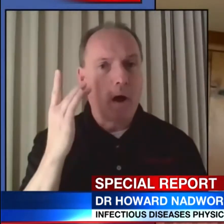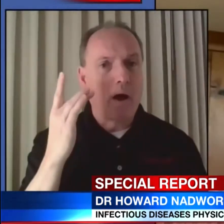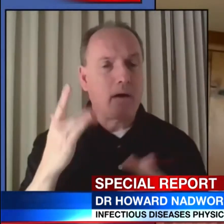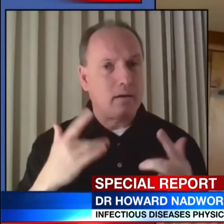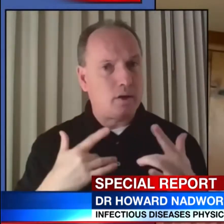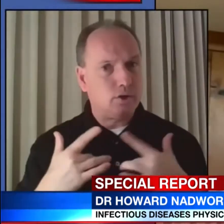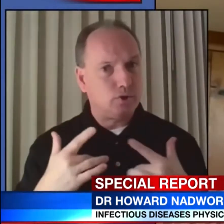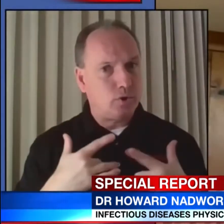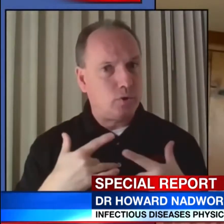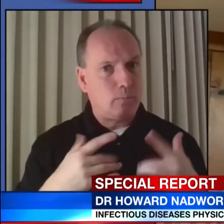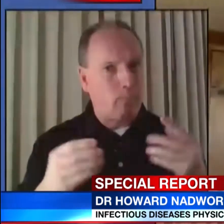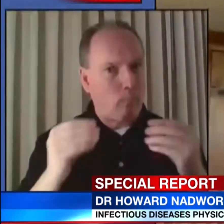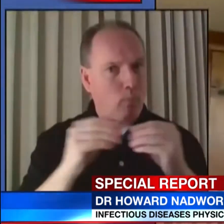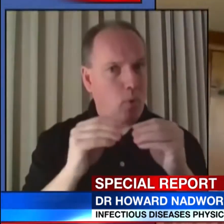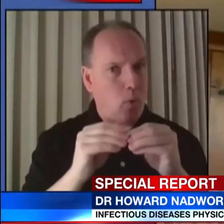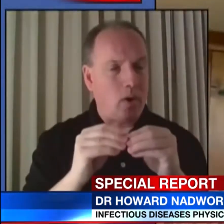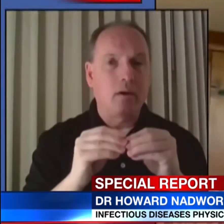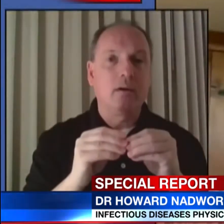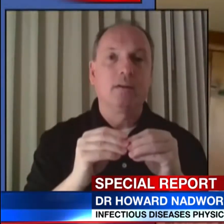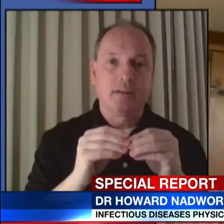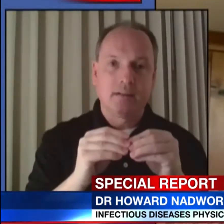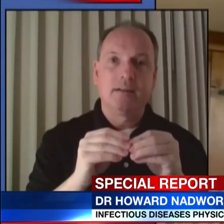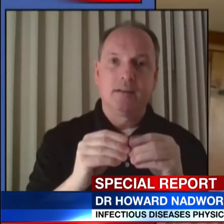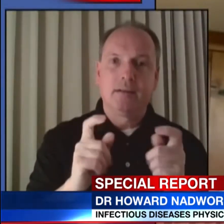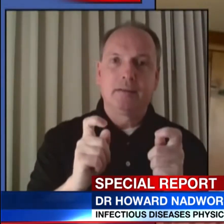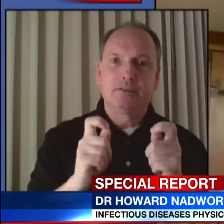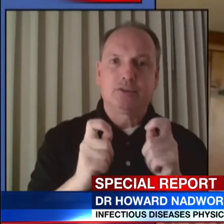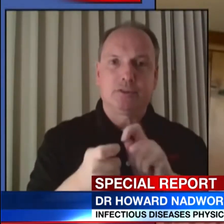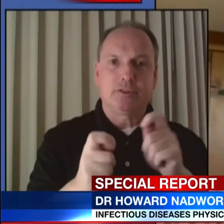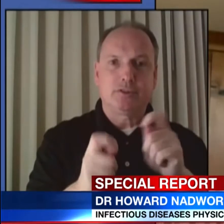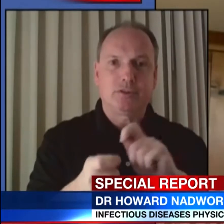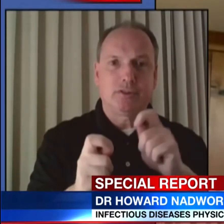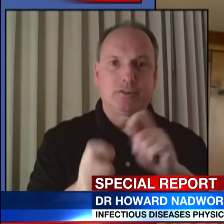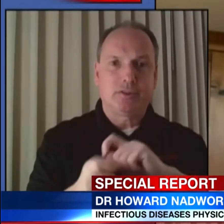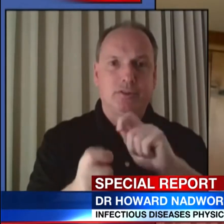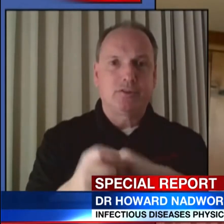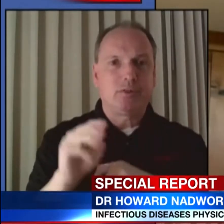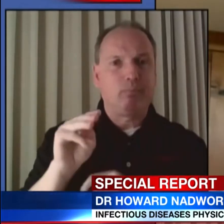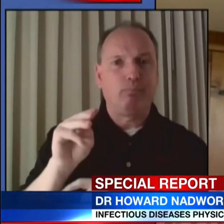PLACES. THE REASON THAT THE VARIANCE